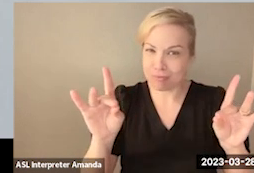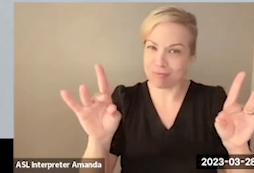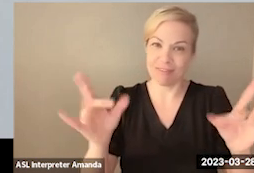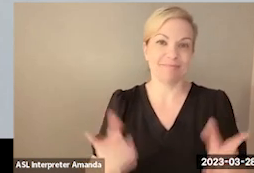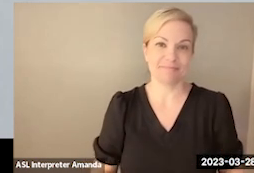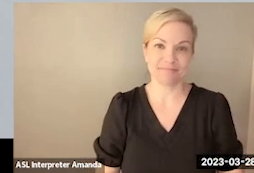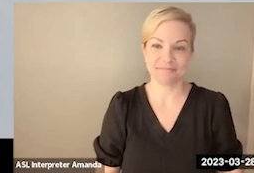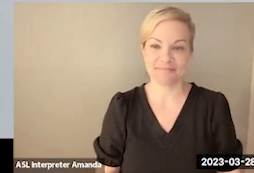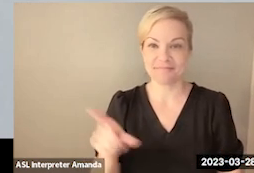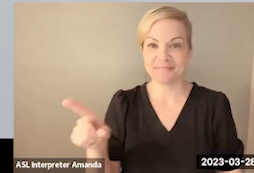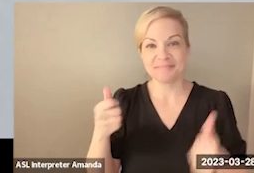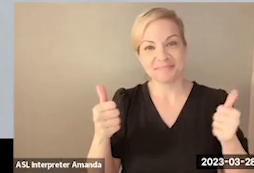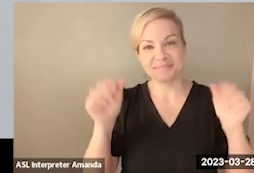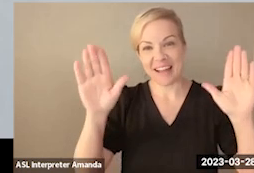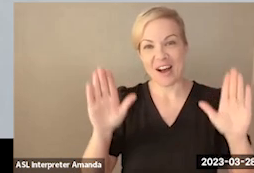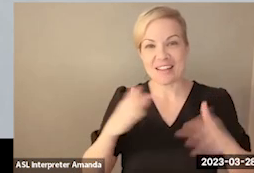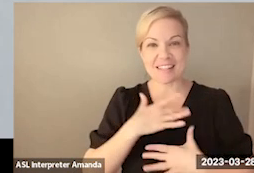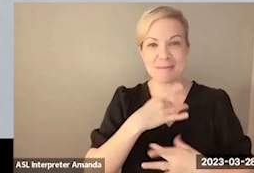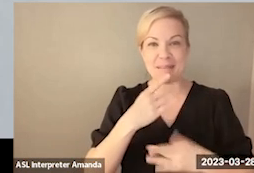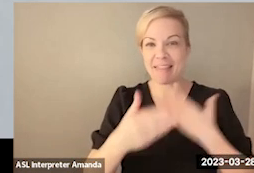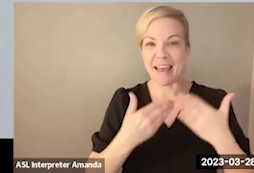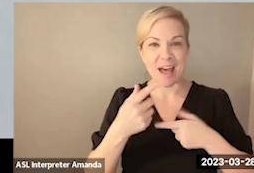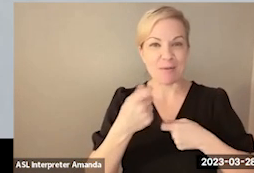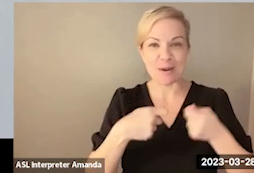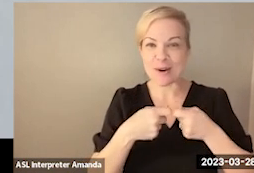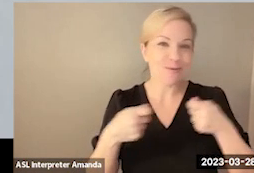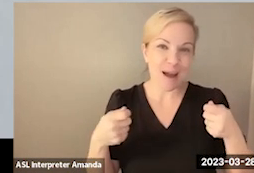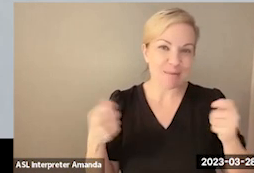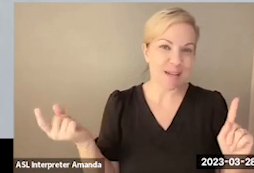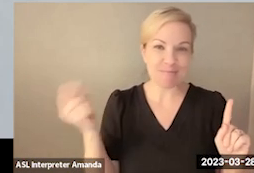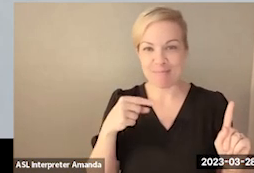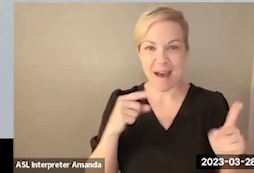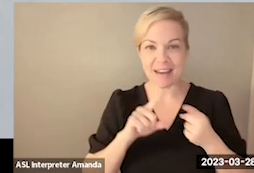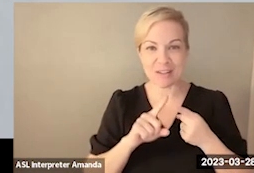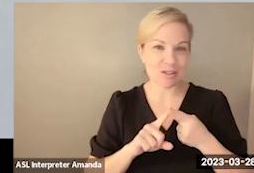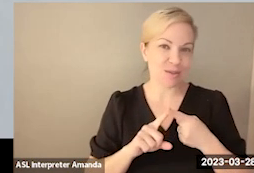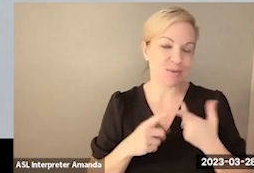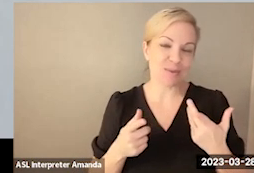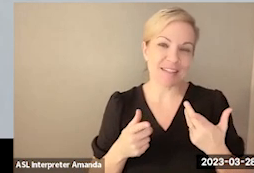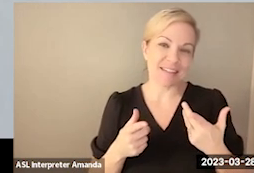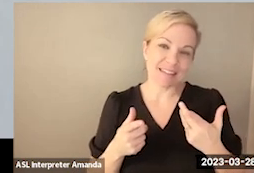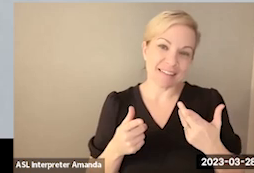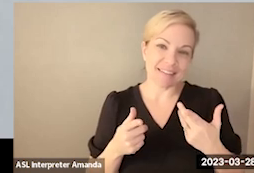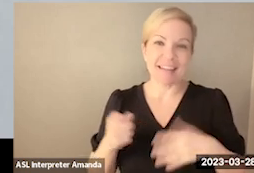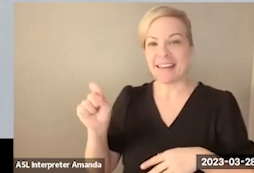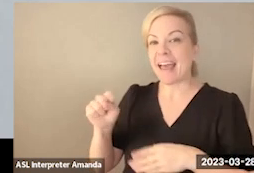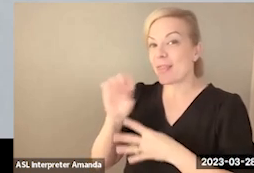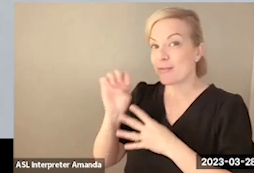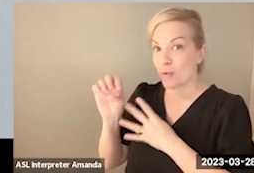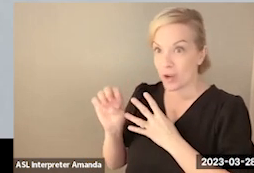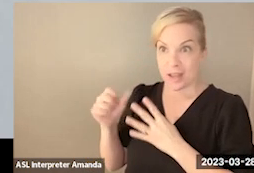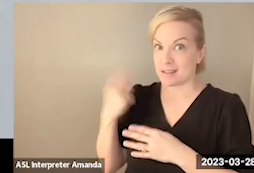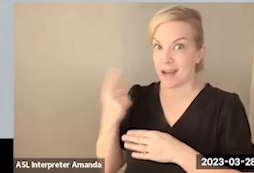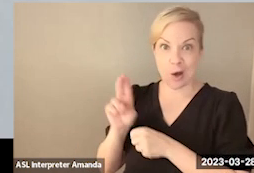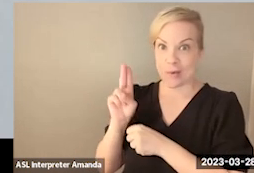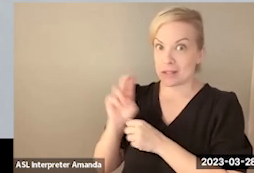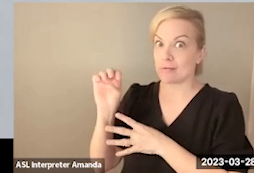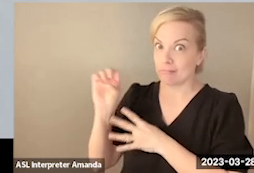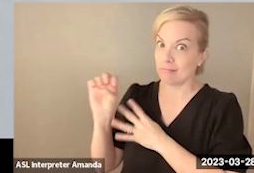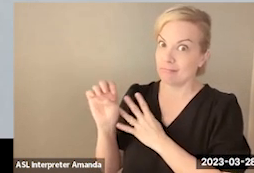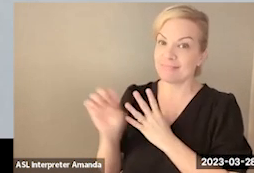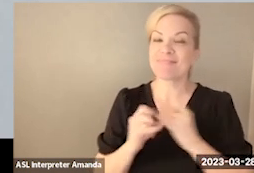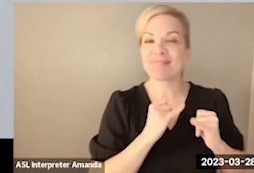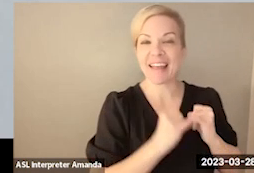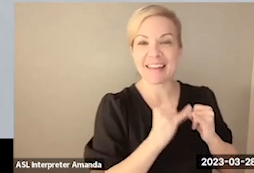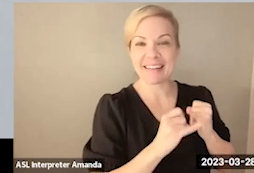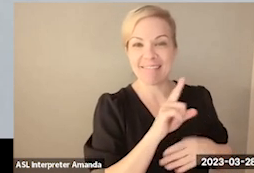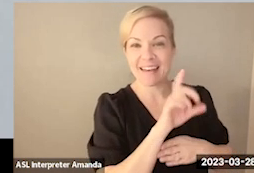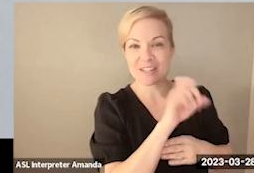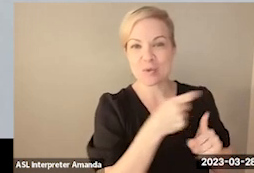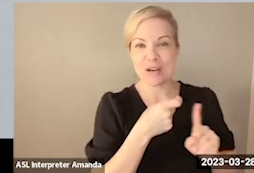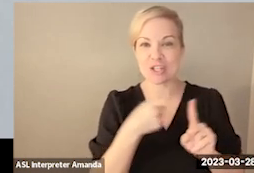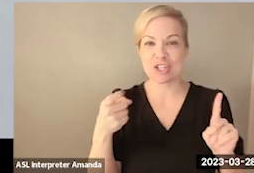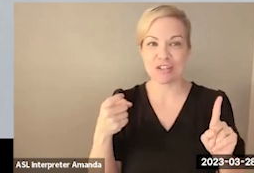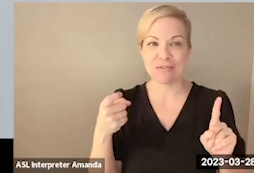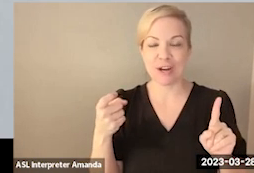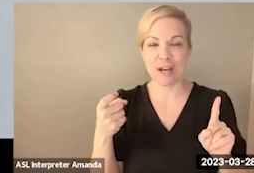Kimberly: Awesome. And I like how it all came back to the before you. It all goes back to the fouries, and almost everything I do. Last question from that was sent. In